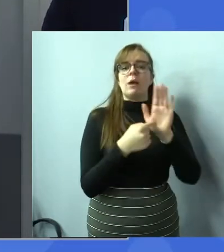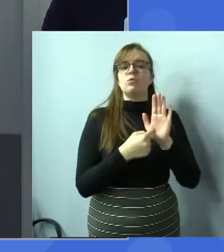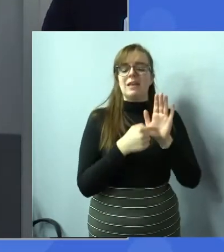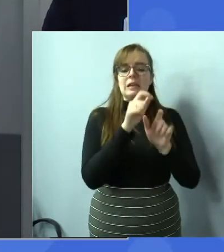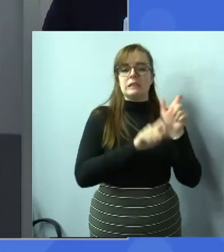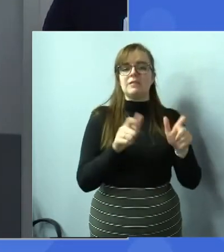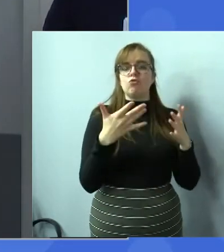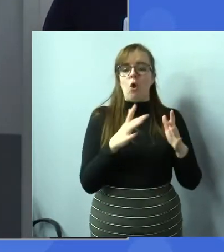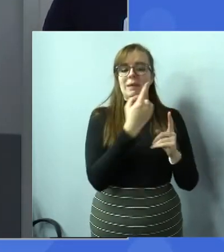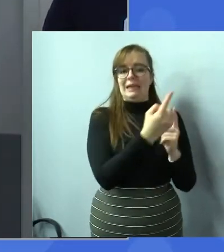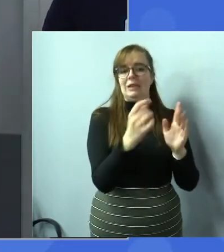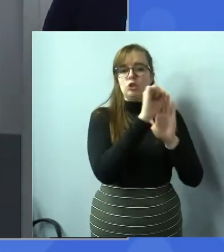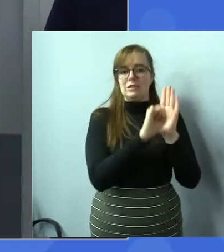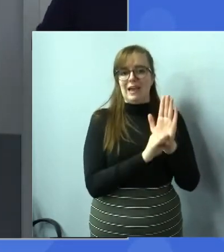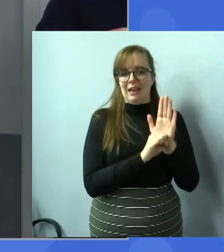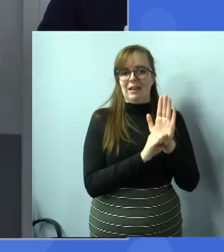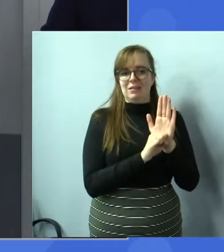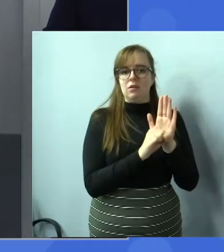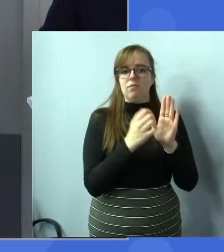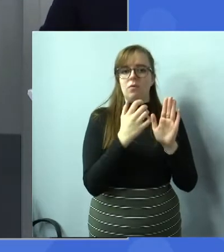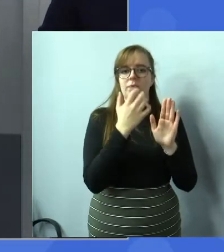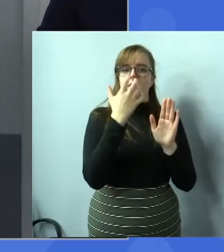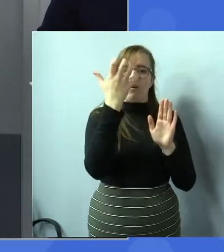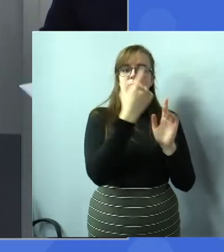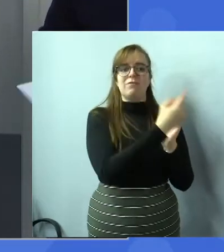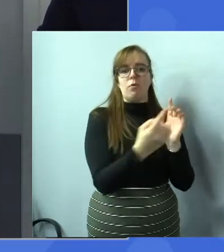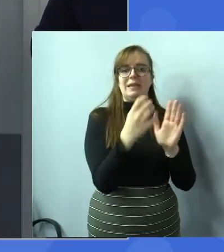states that the government's from from the states and so different people might